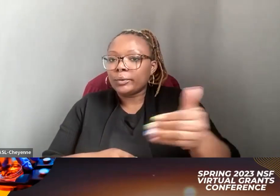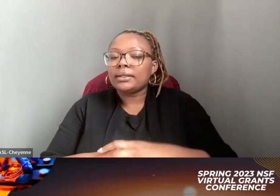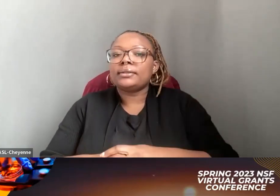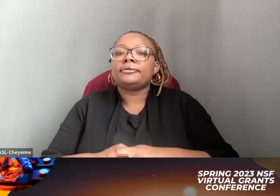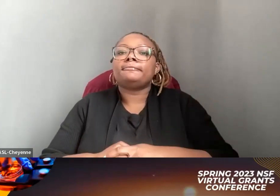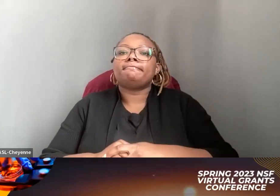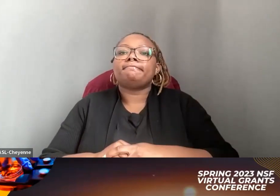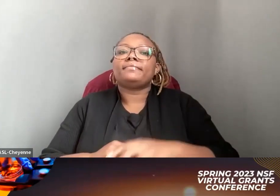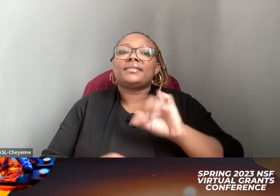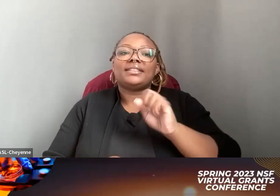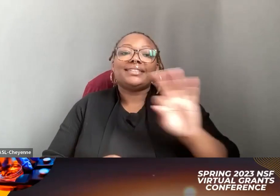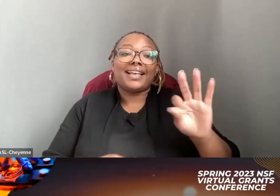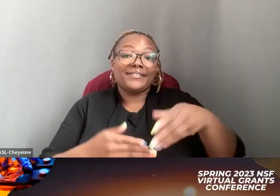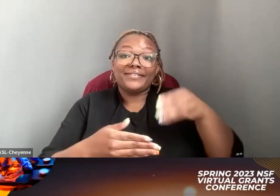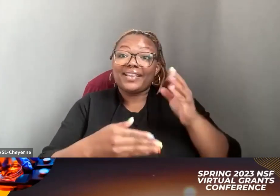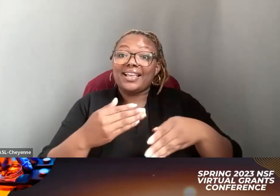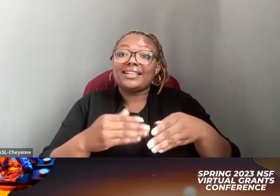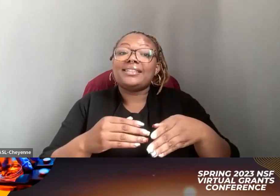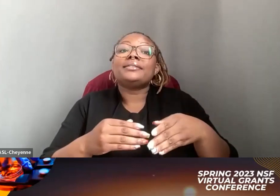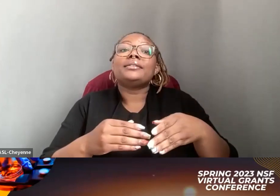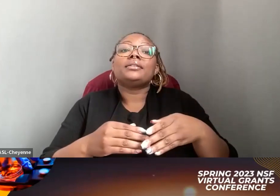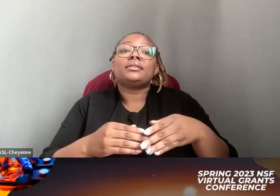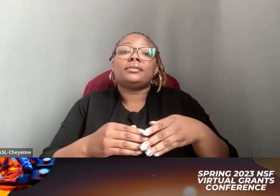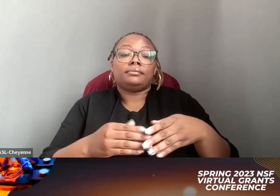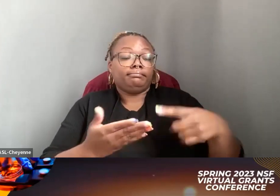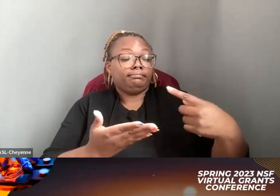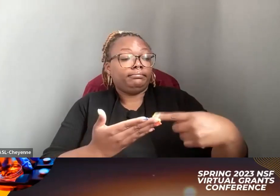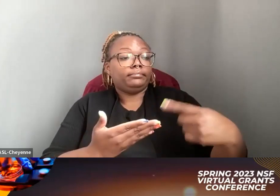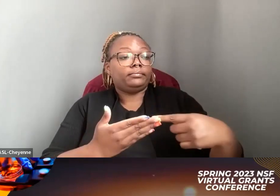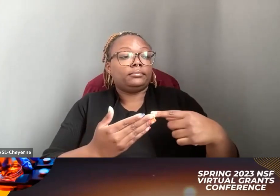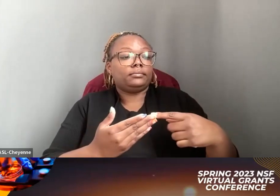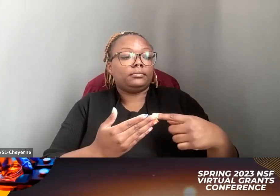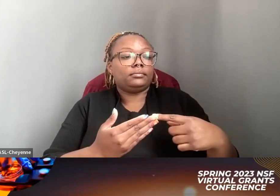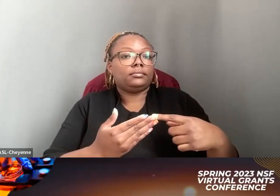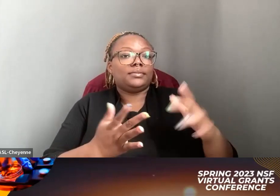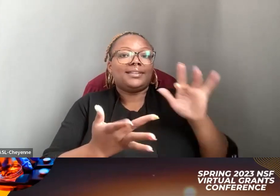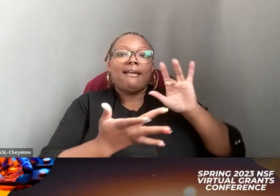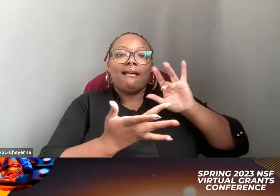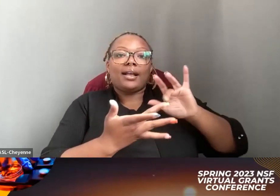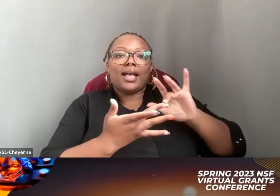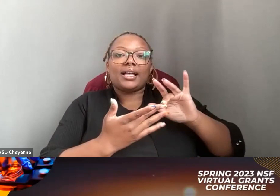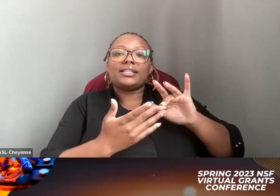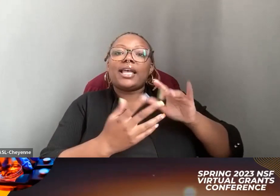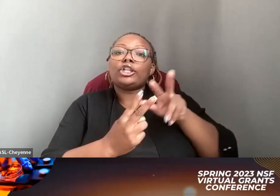But Jeff ended by talking about contacting either your program officer